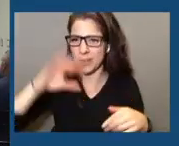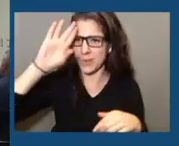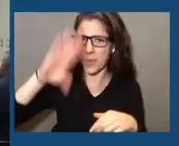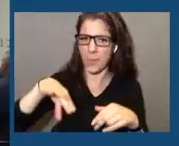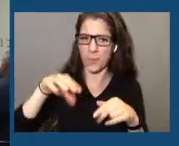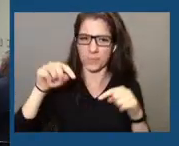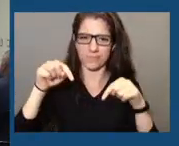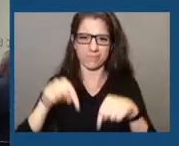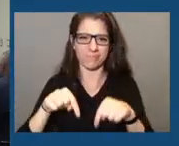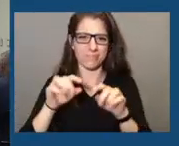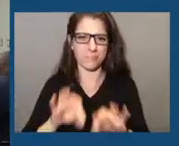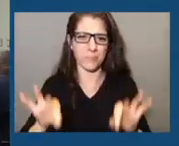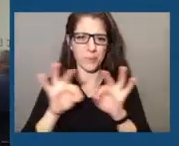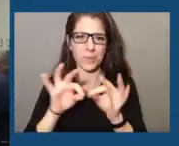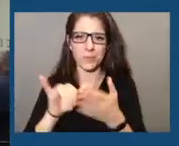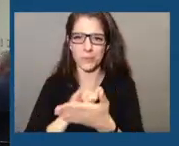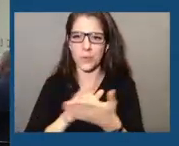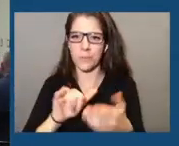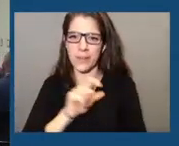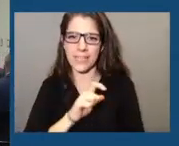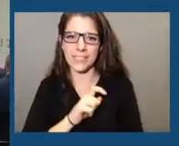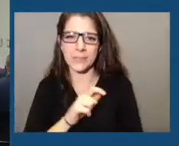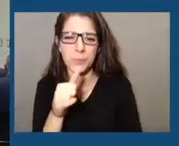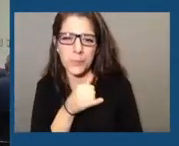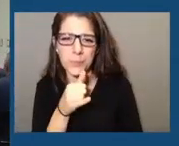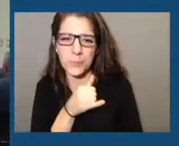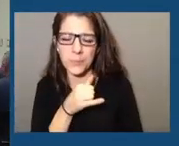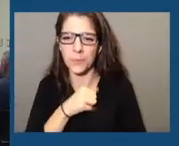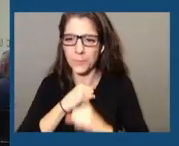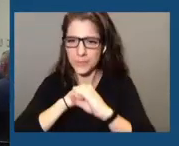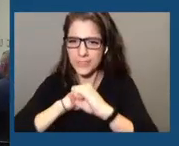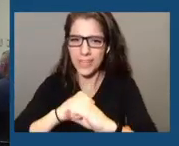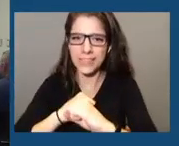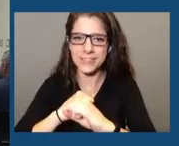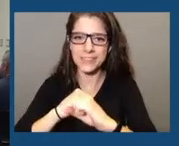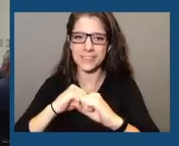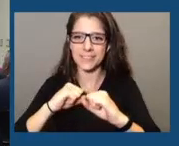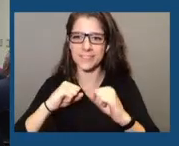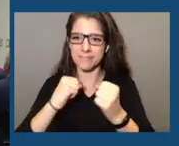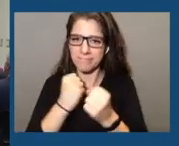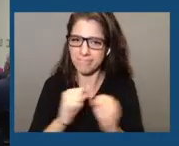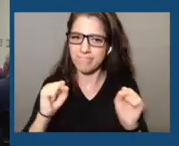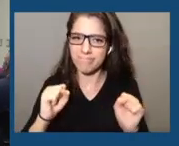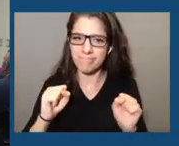the New York State police are protecting the security of our people.